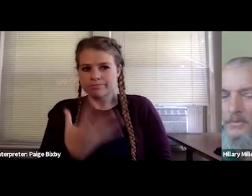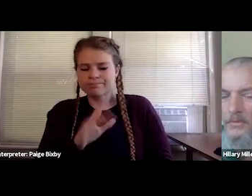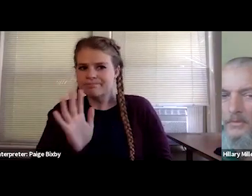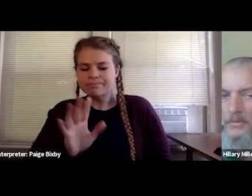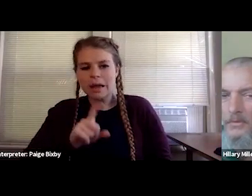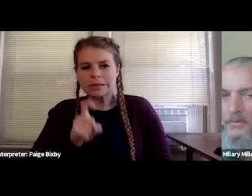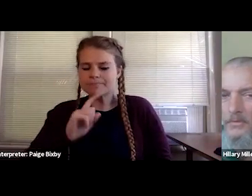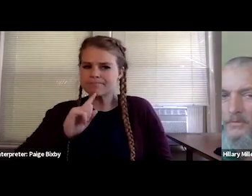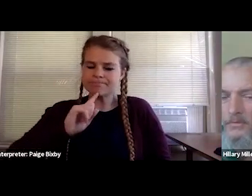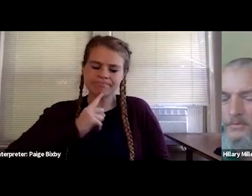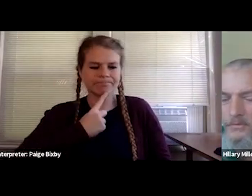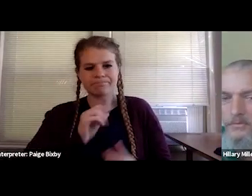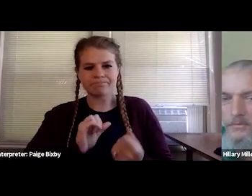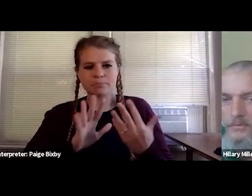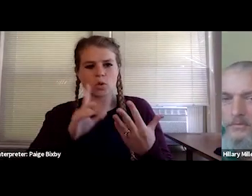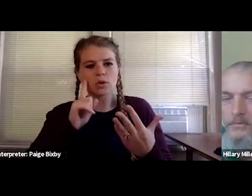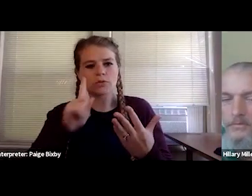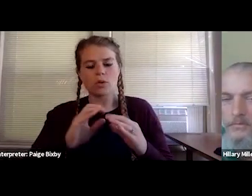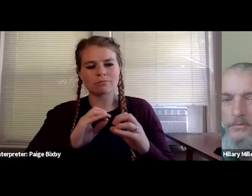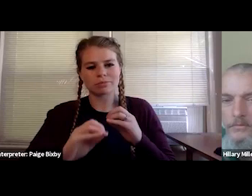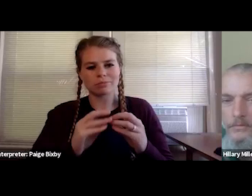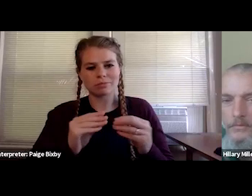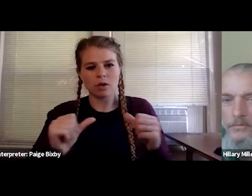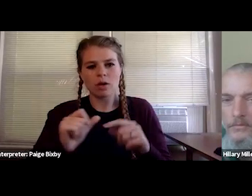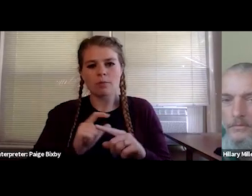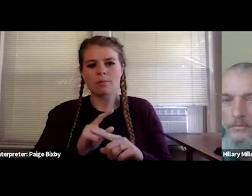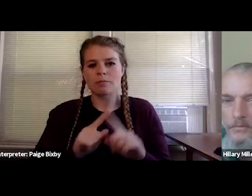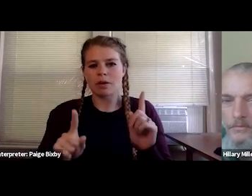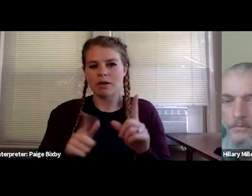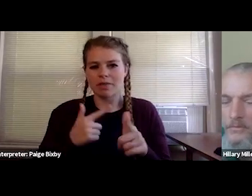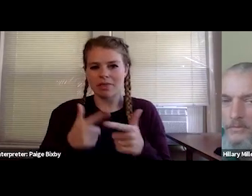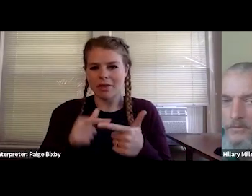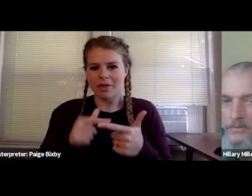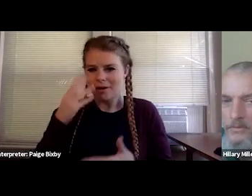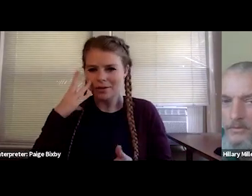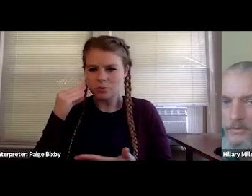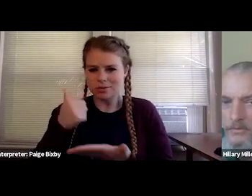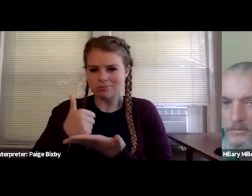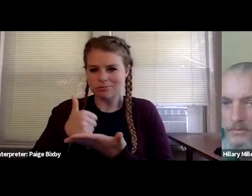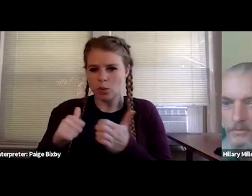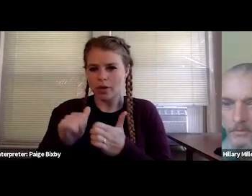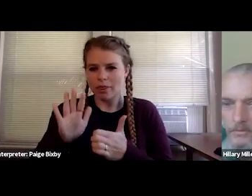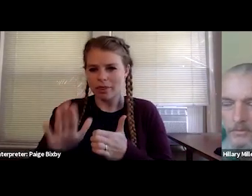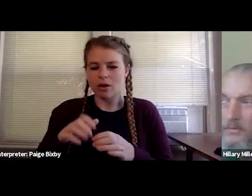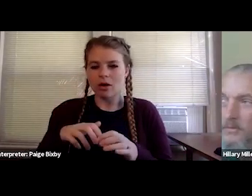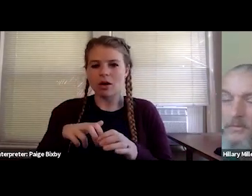but then aren't getting the appropriate support for their withdrawal. So then they're leaving, and actually then even at Points